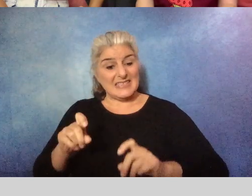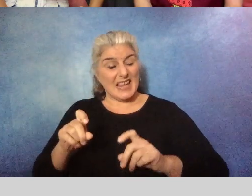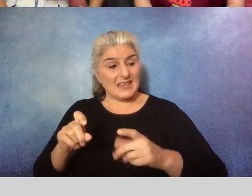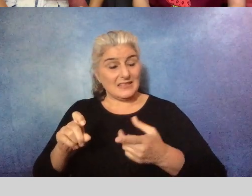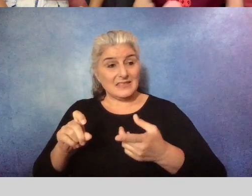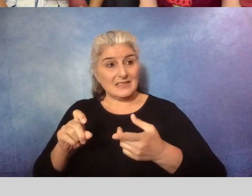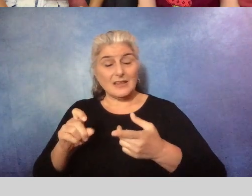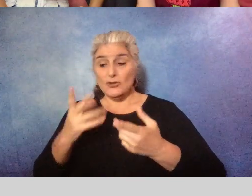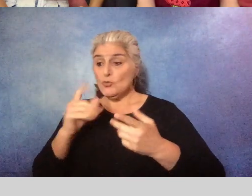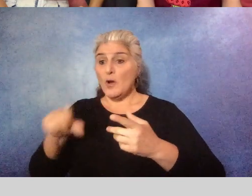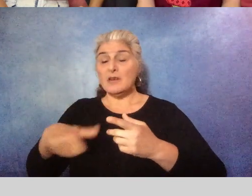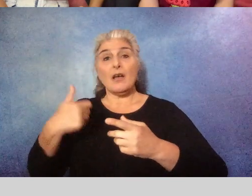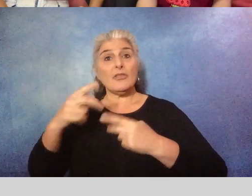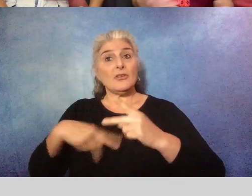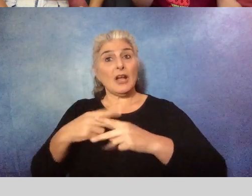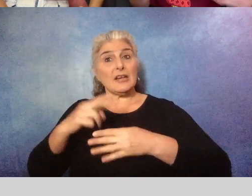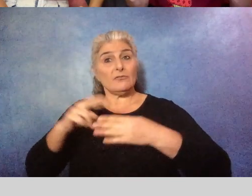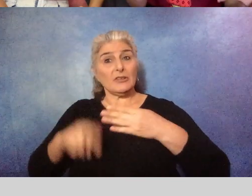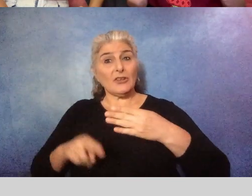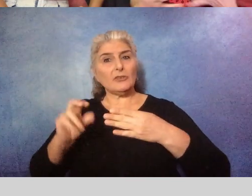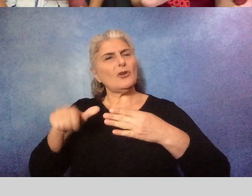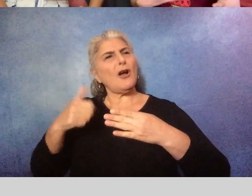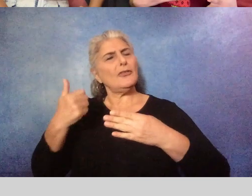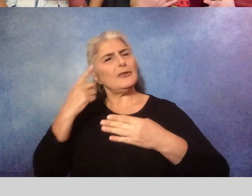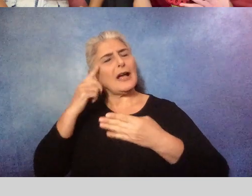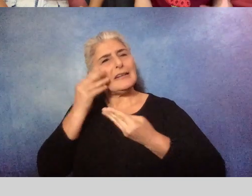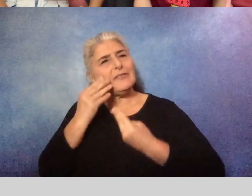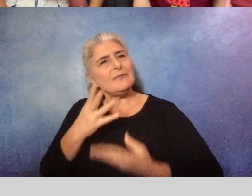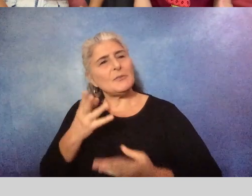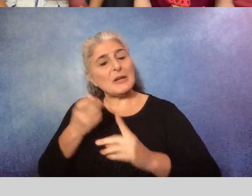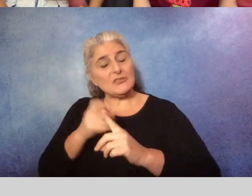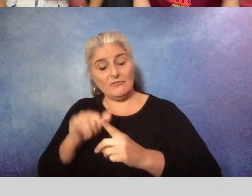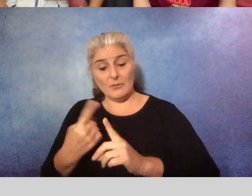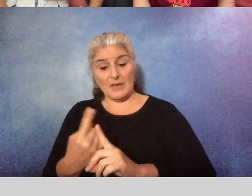you should create a new task not just go back and forth with the same one.